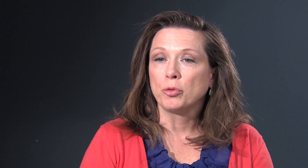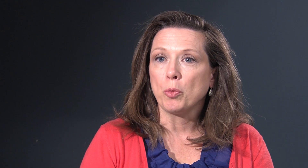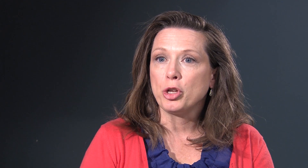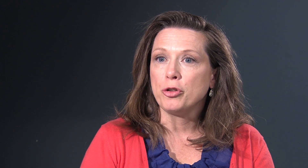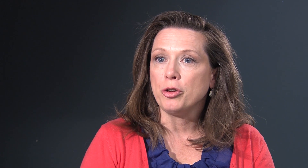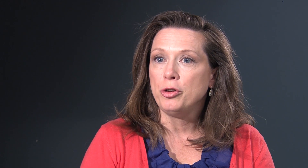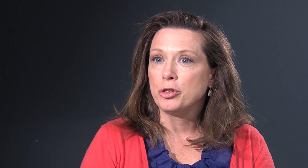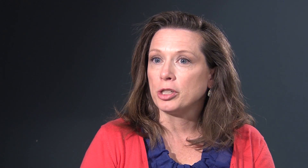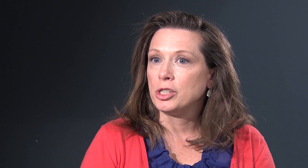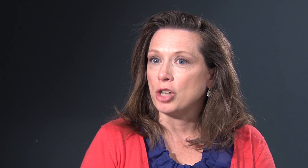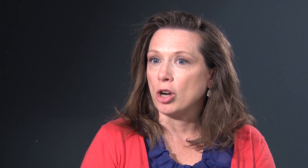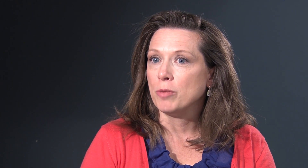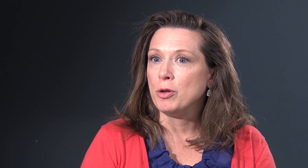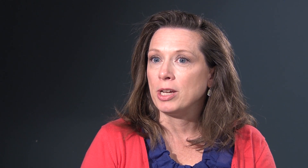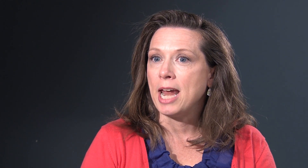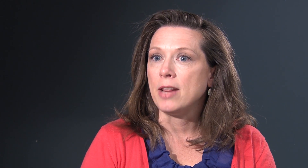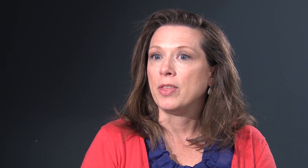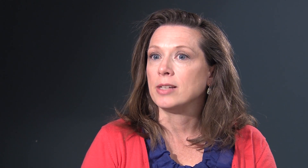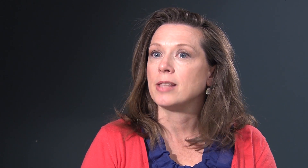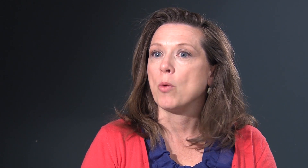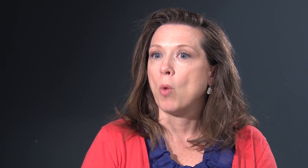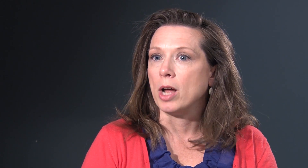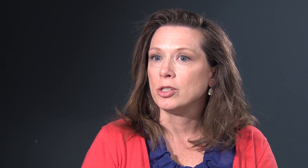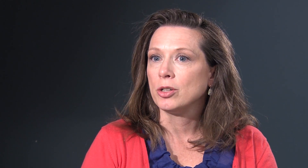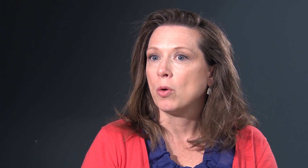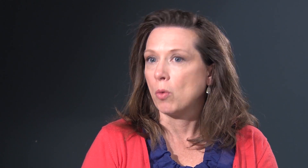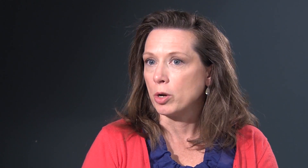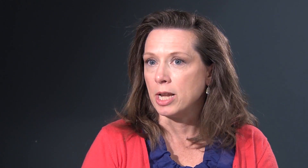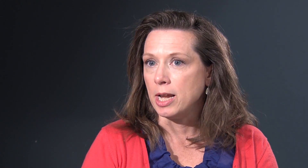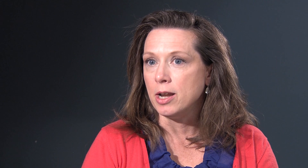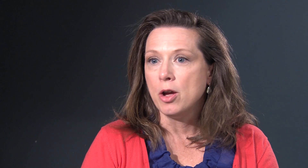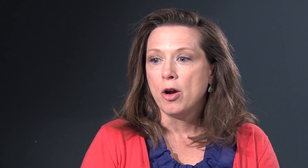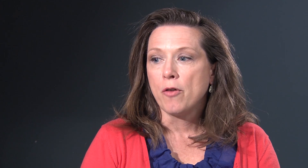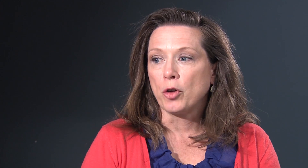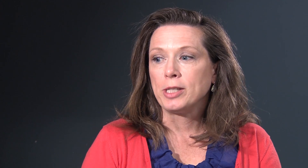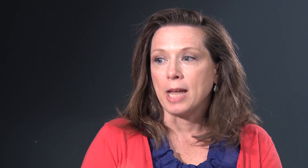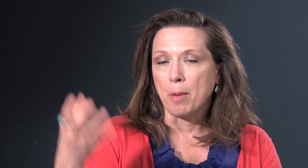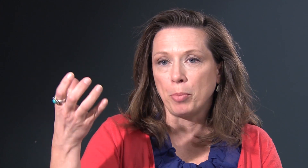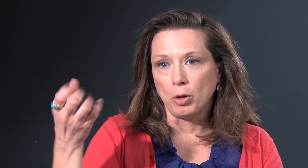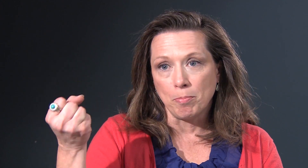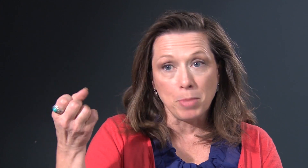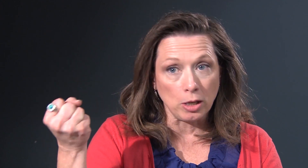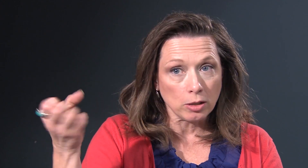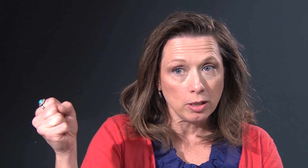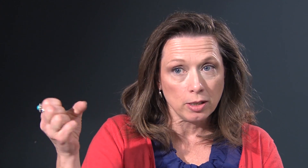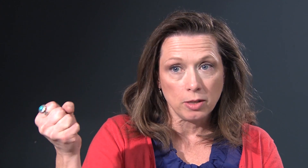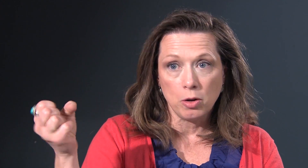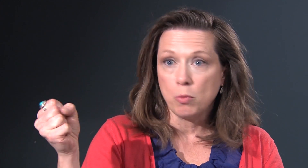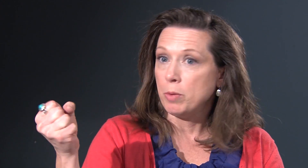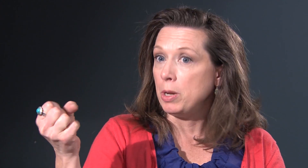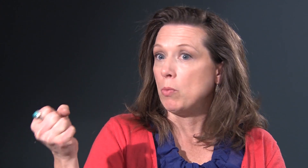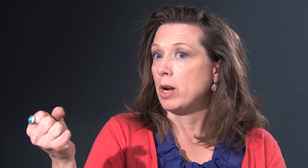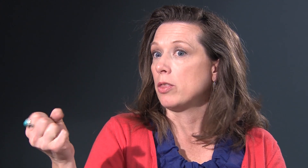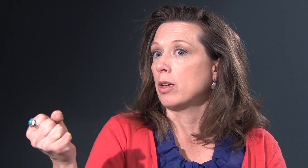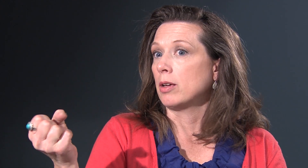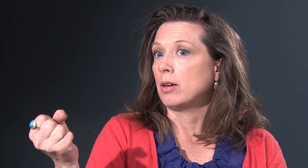Children will usually start communicating things they want or need. For example milk would be one of the